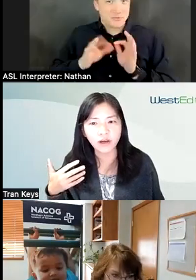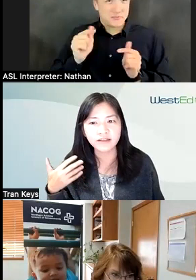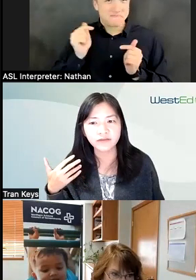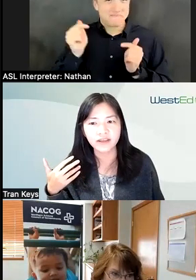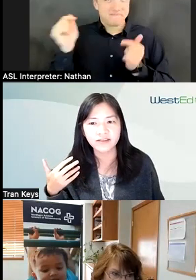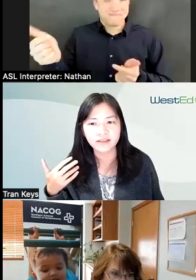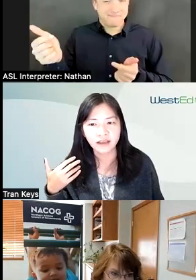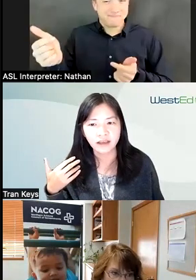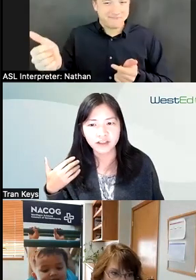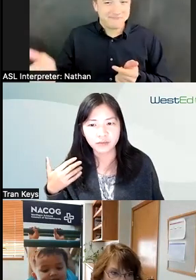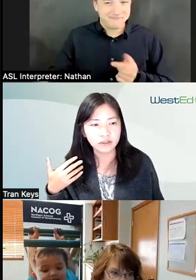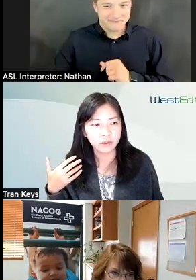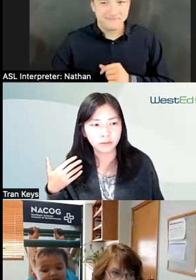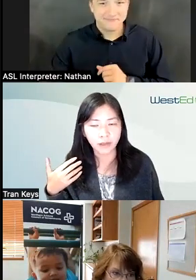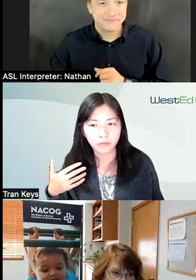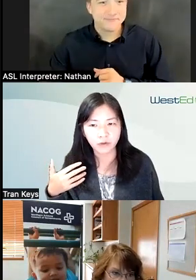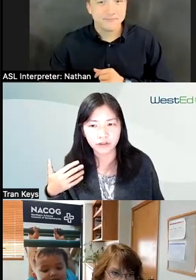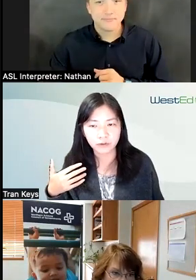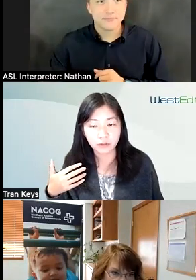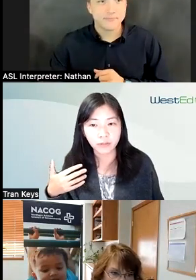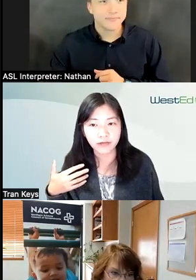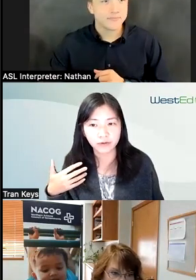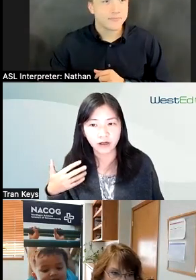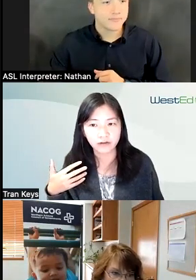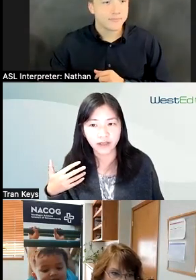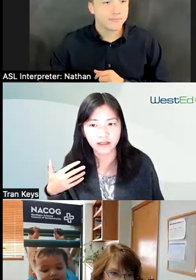What kinds of things should you be mindful of?